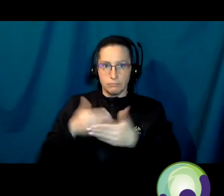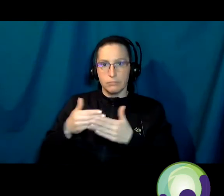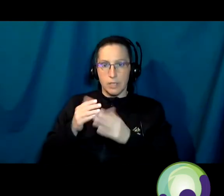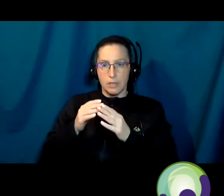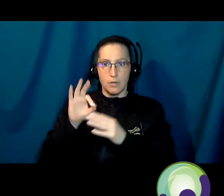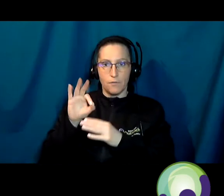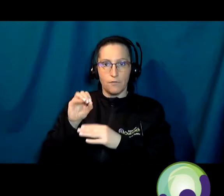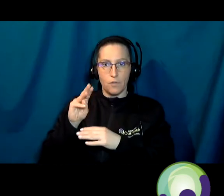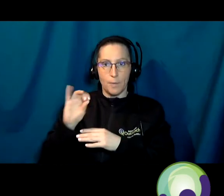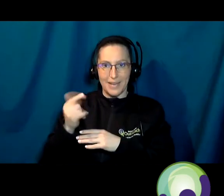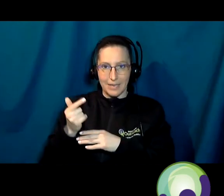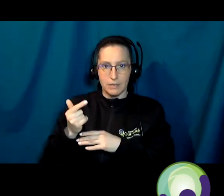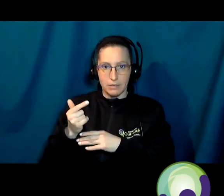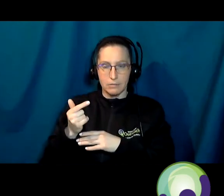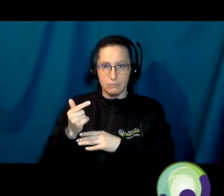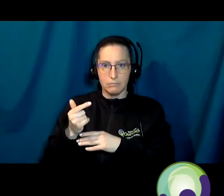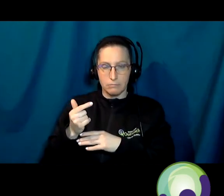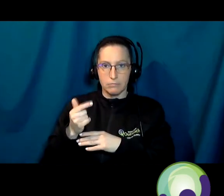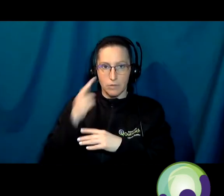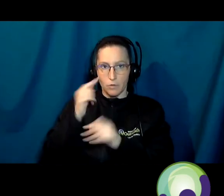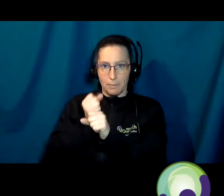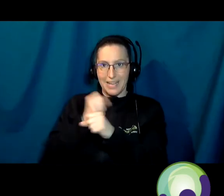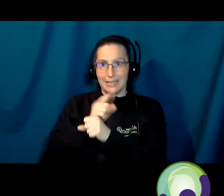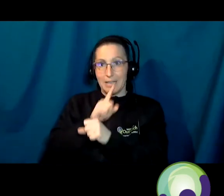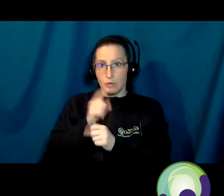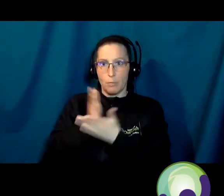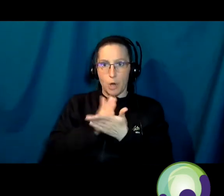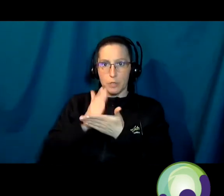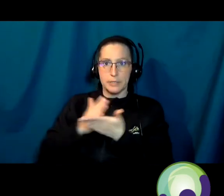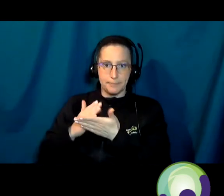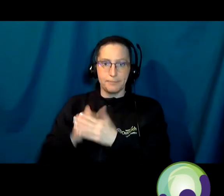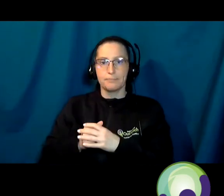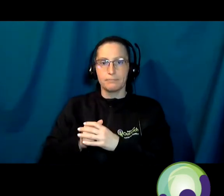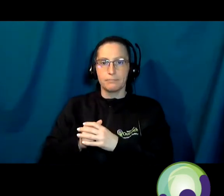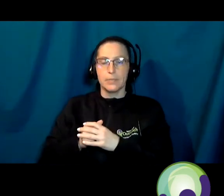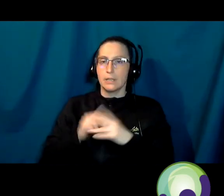process, which I referred to just a couple minutes ago. So those are entry level roles.